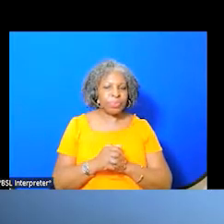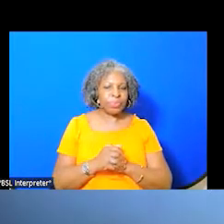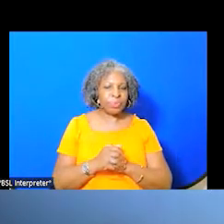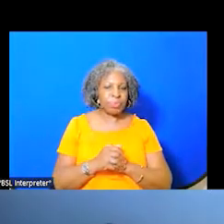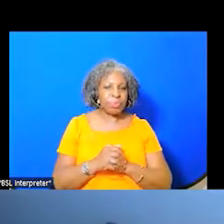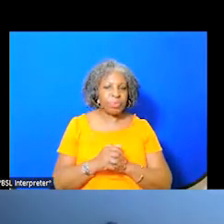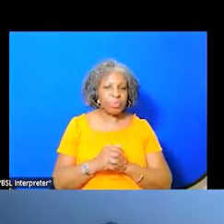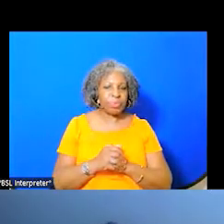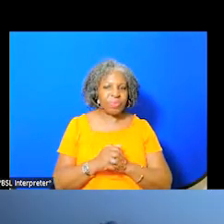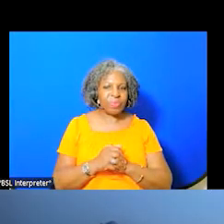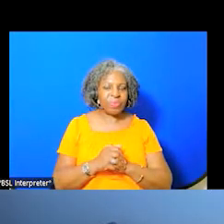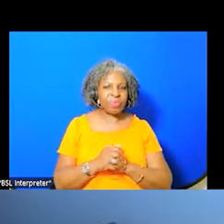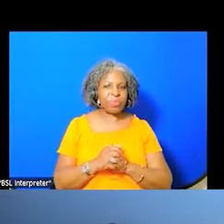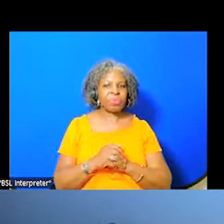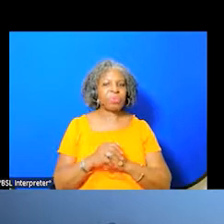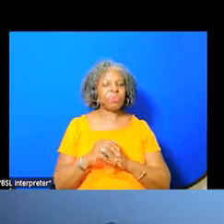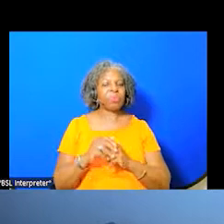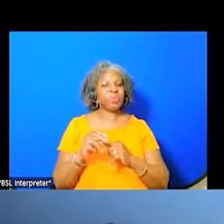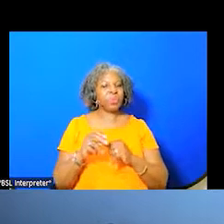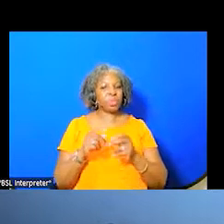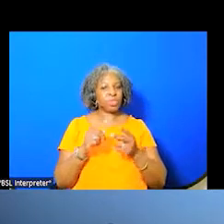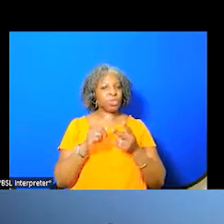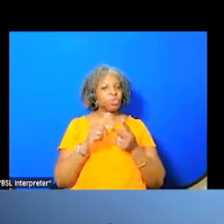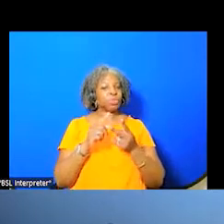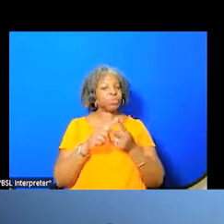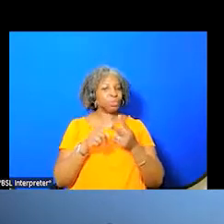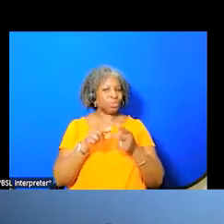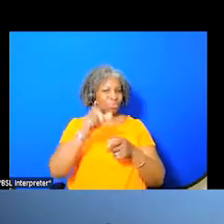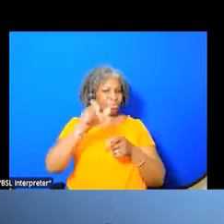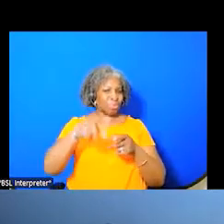A couple of people have asked for the questions to be put into the chat.